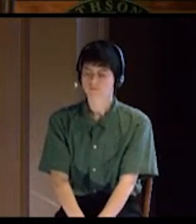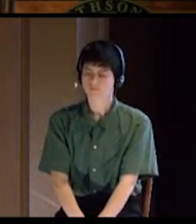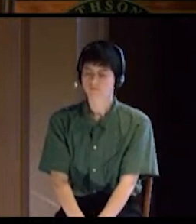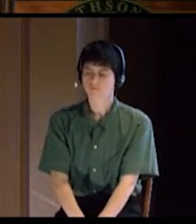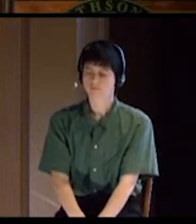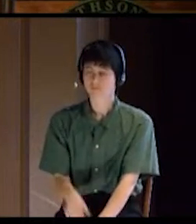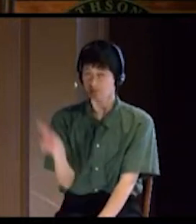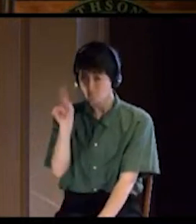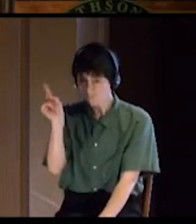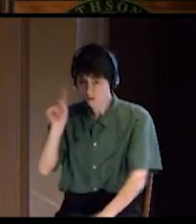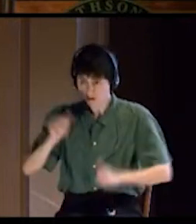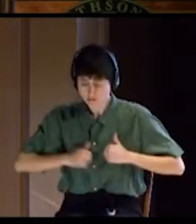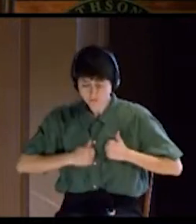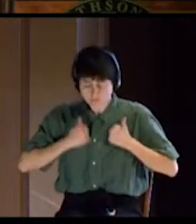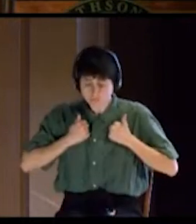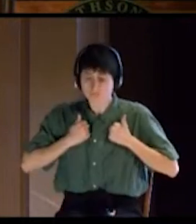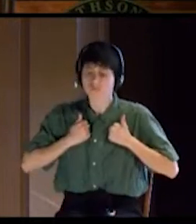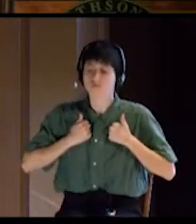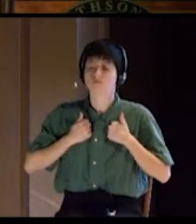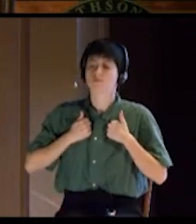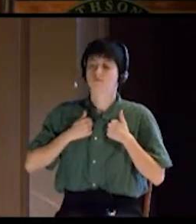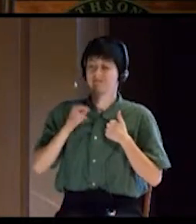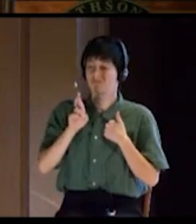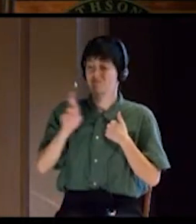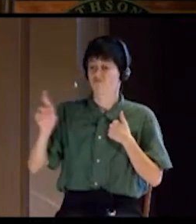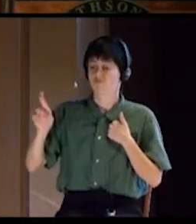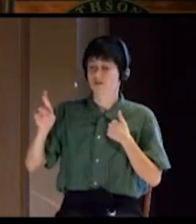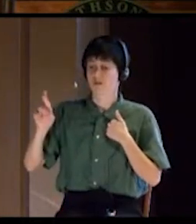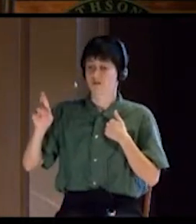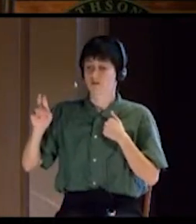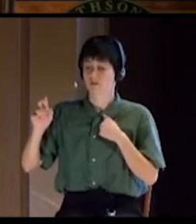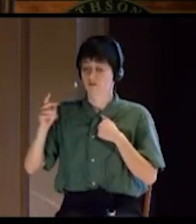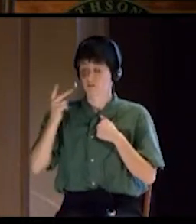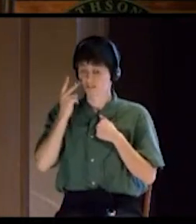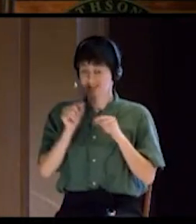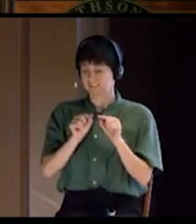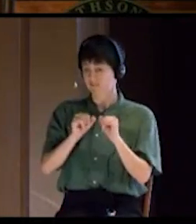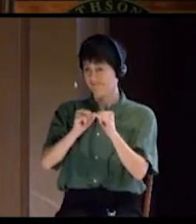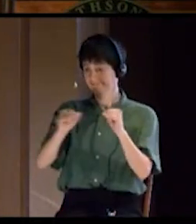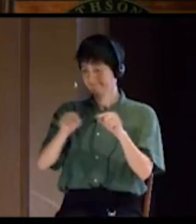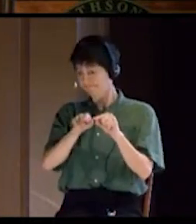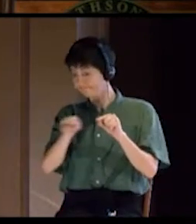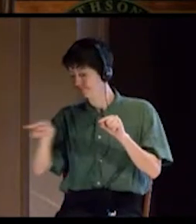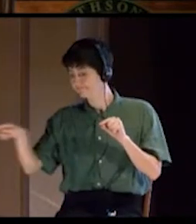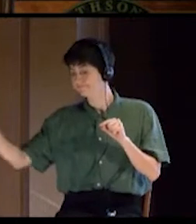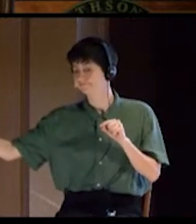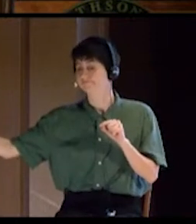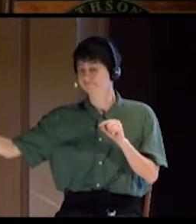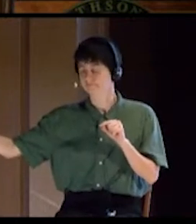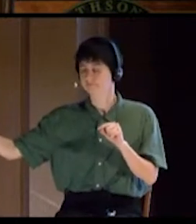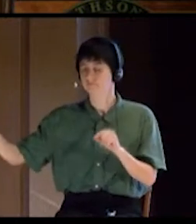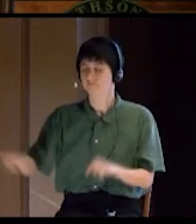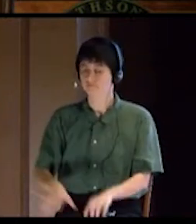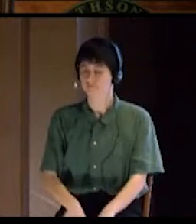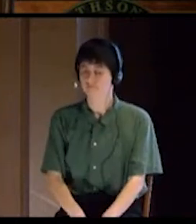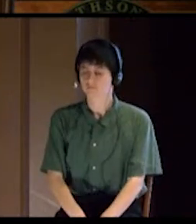that's all the way on your guys' right, through the future. And so then I was curious,